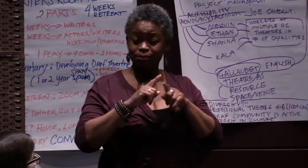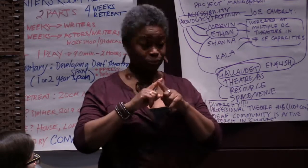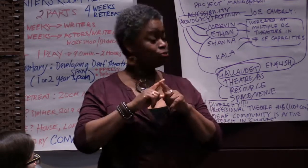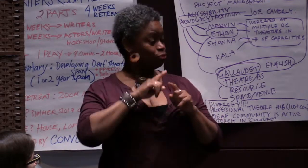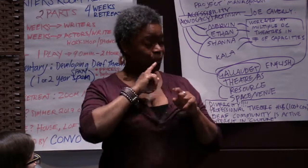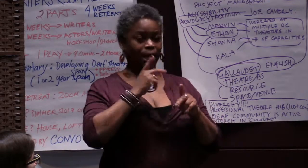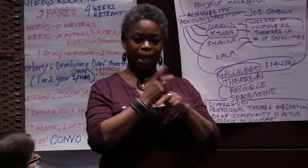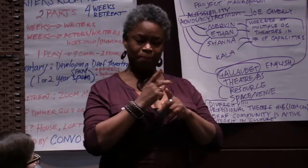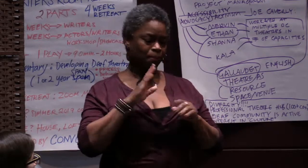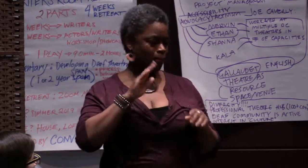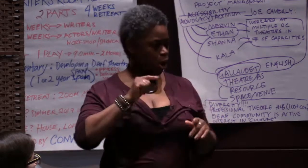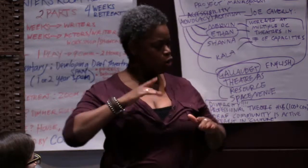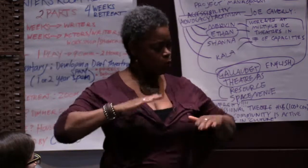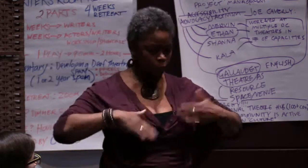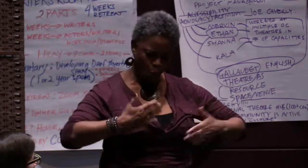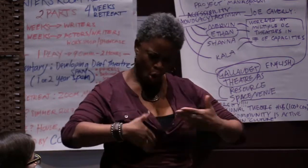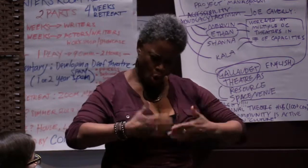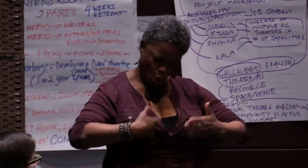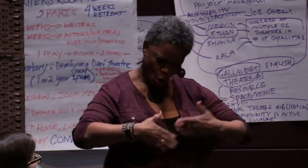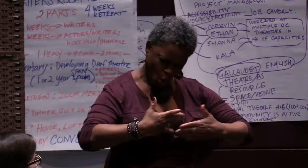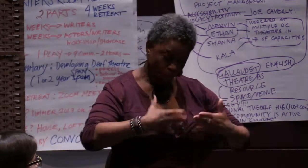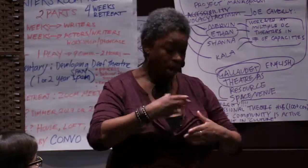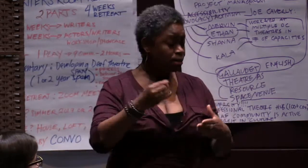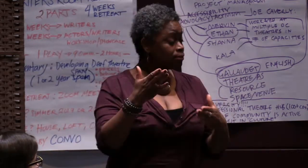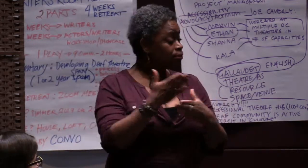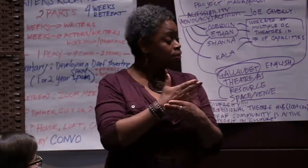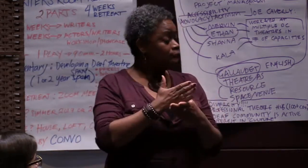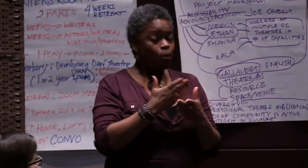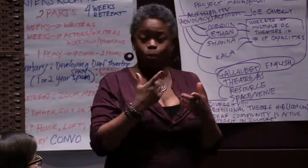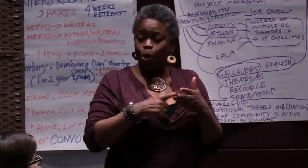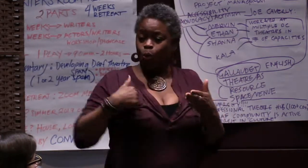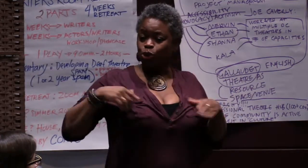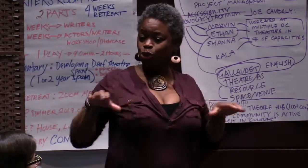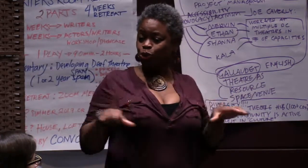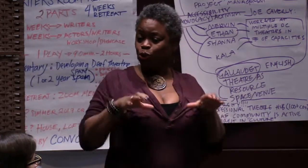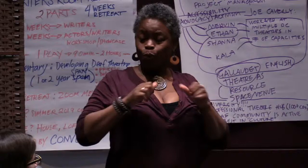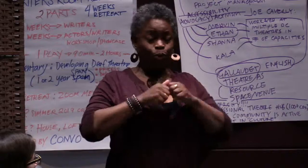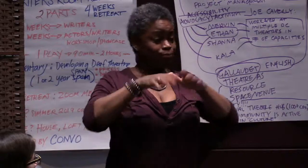is to focus on my group's goal of the writers' retreat to keep this ball rolling,